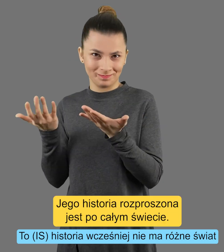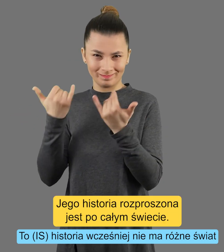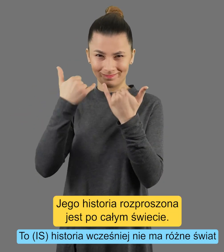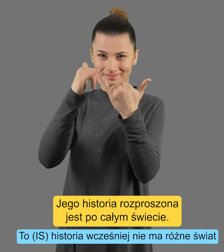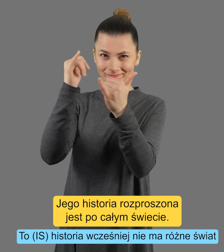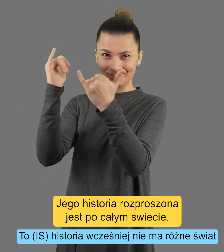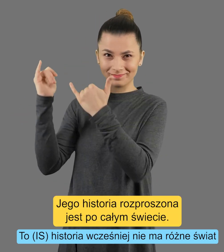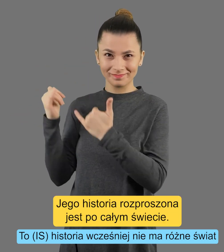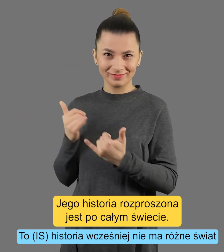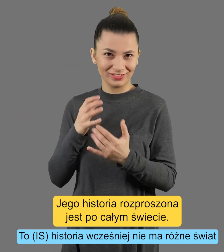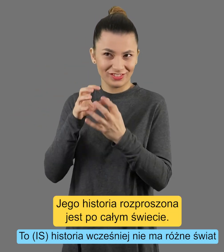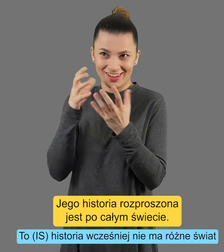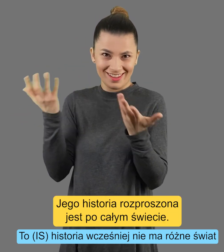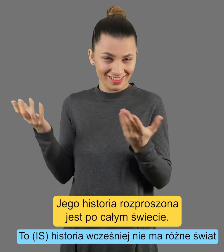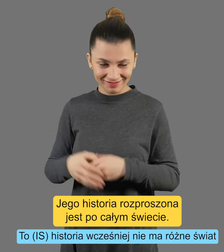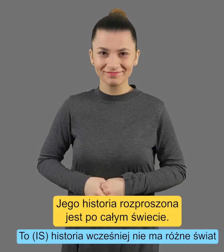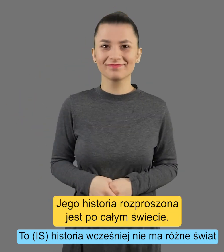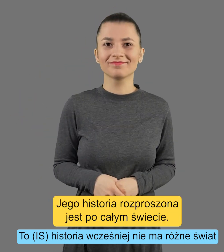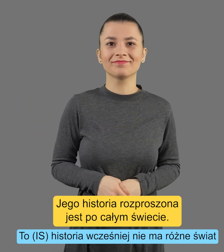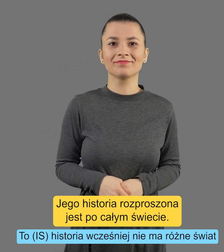His history is scattered all over the world.